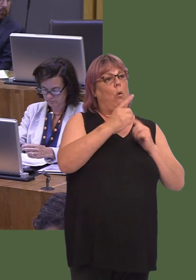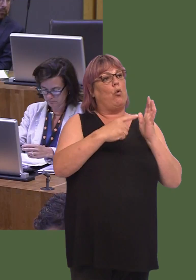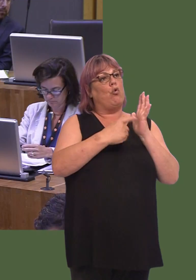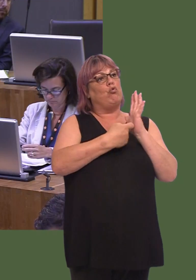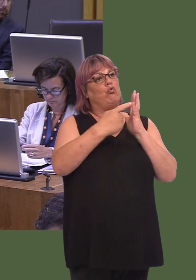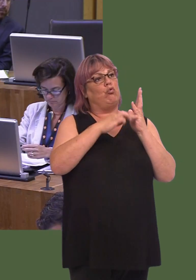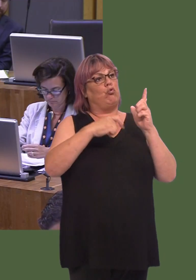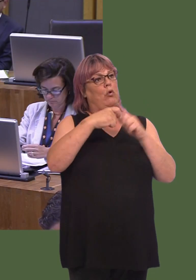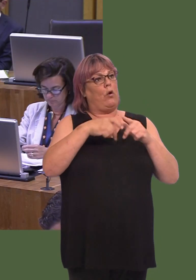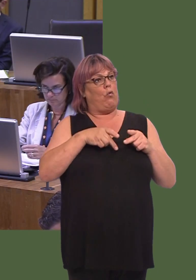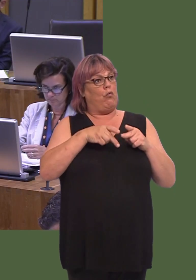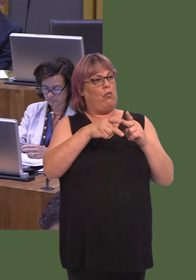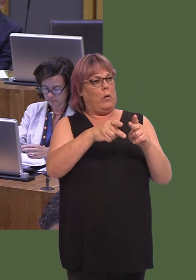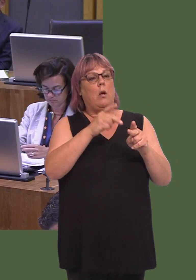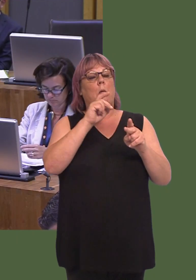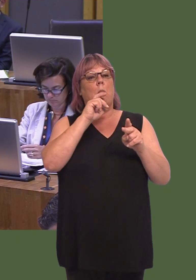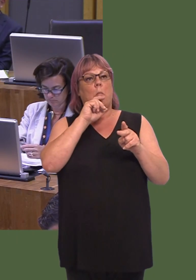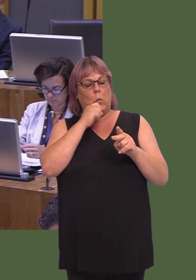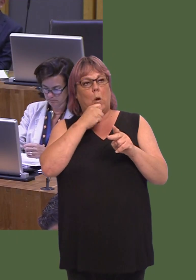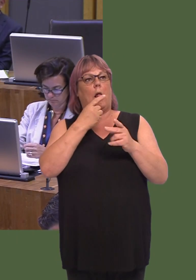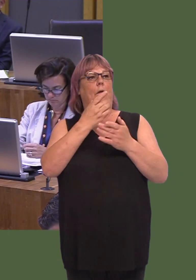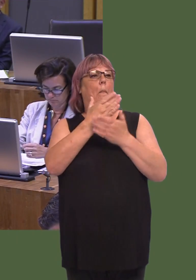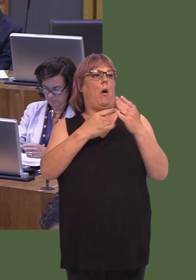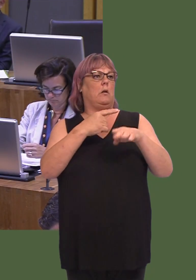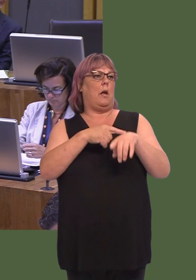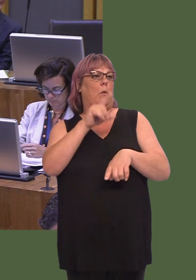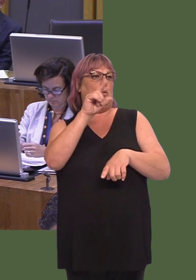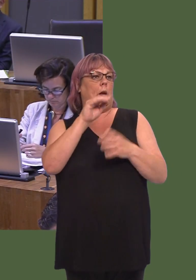programme to introduce part-time 20 mph-limits in those locations.